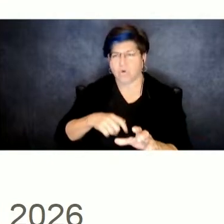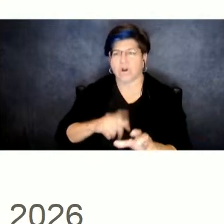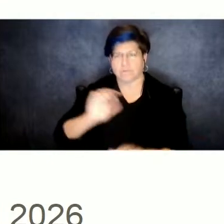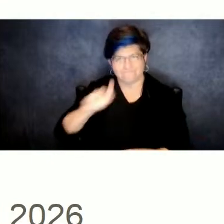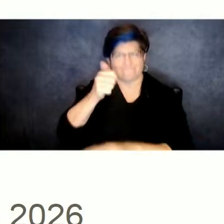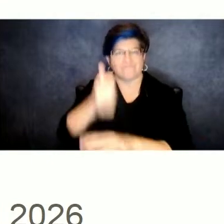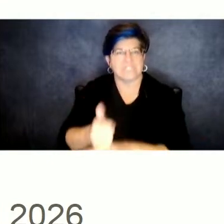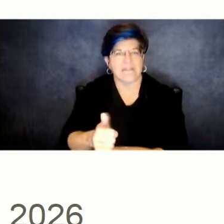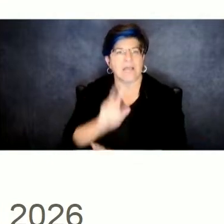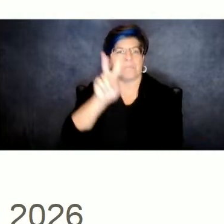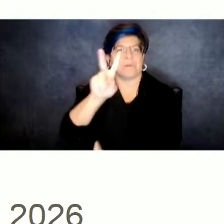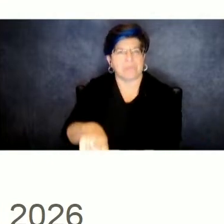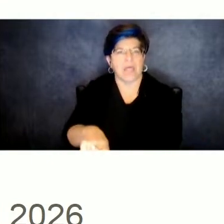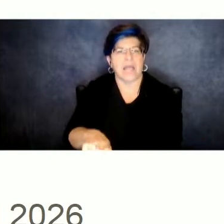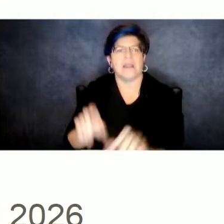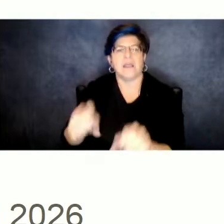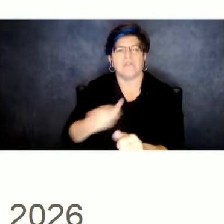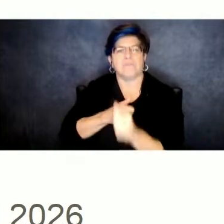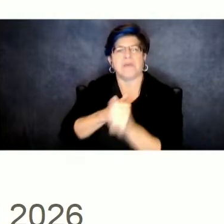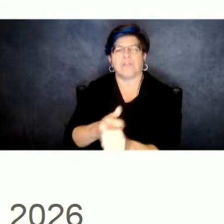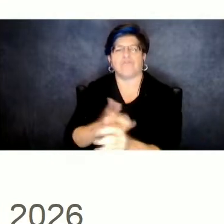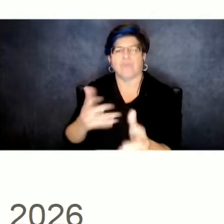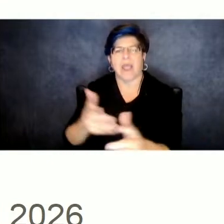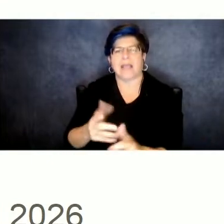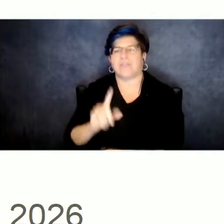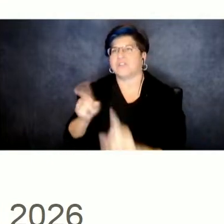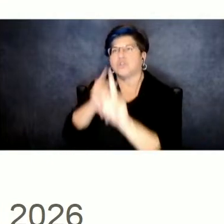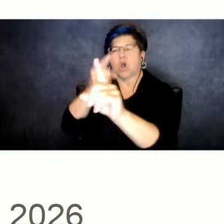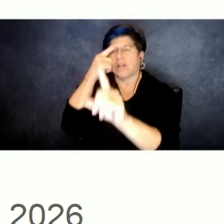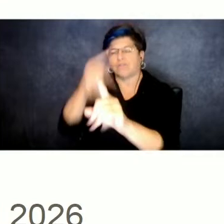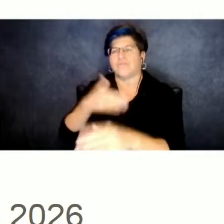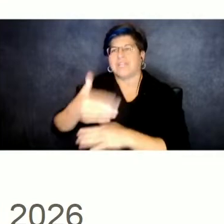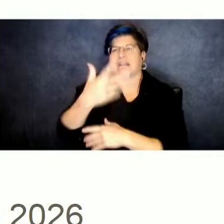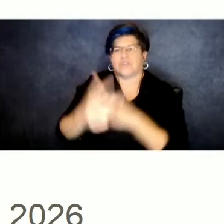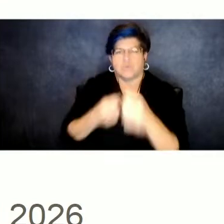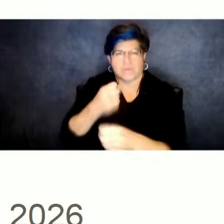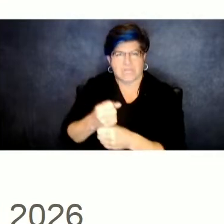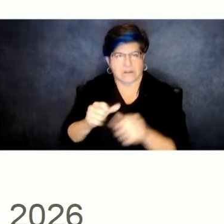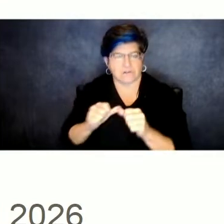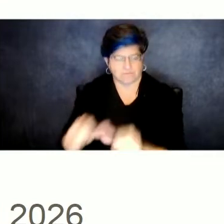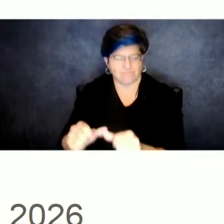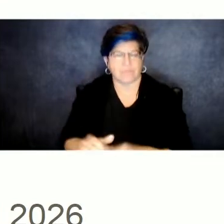THAT WE'RE TAKING THAT WILL BE ABLE TO TRACK OVER TIME WHAT